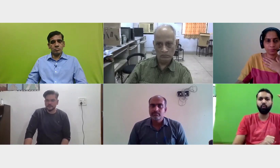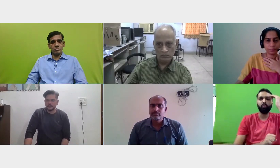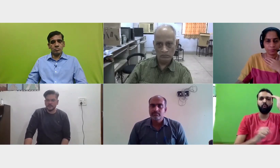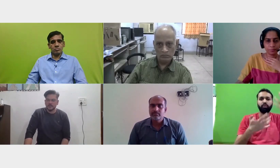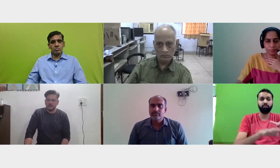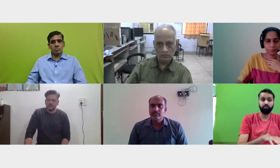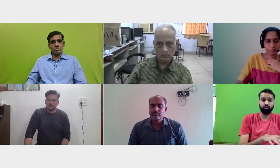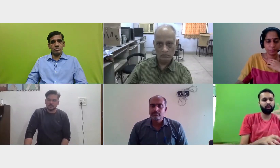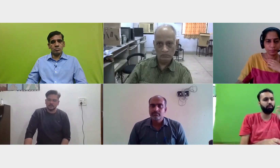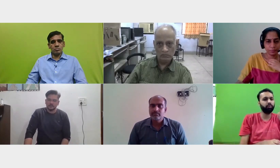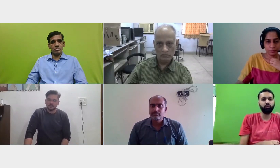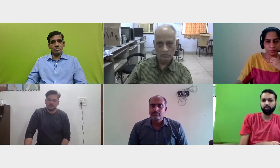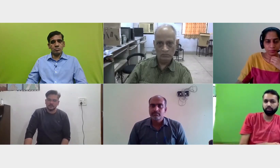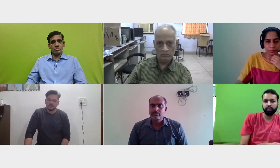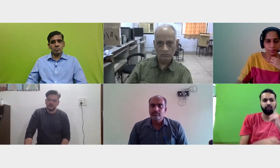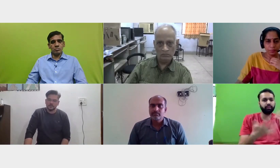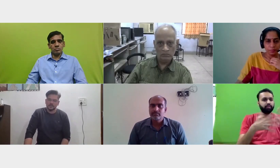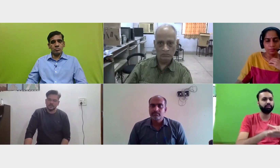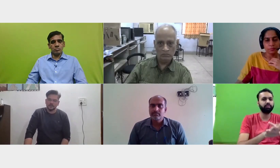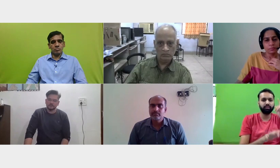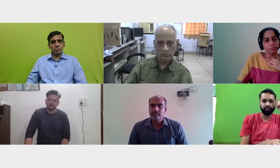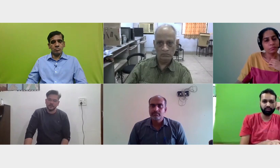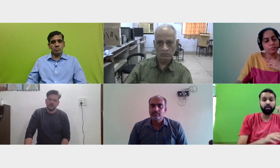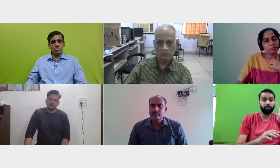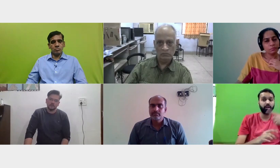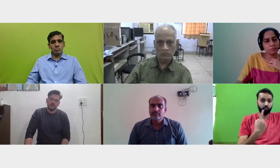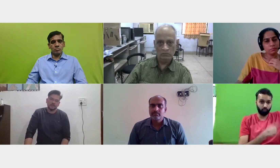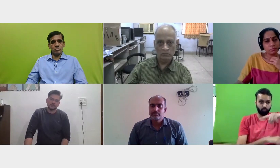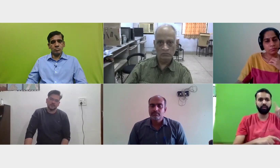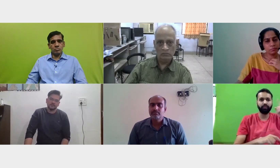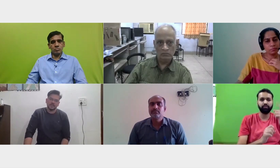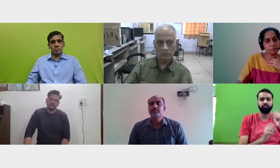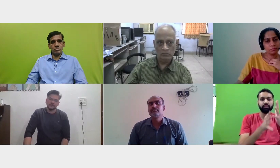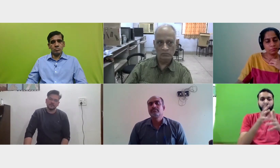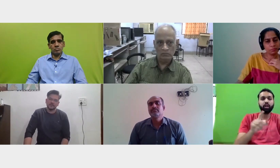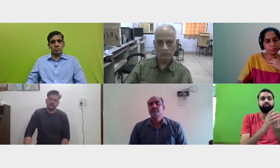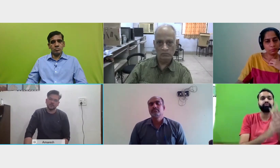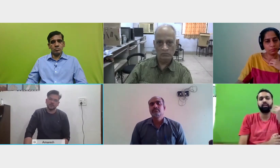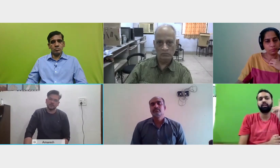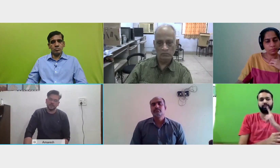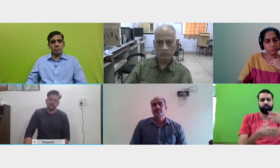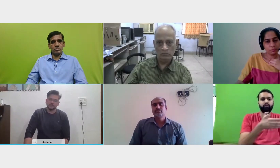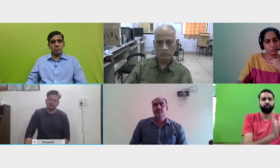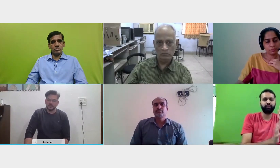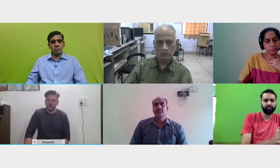be available so I guess both hearing people and deaf people need to work together because